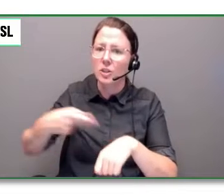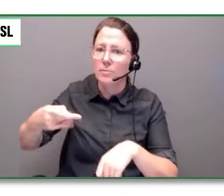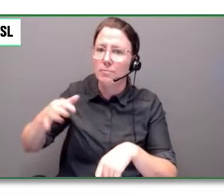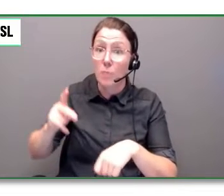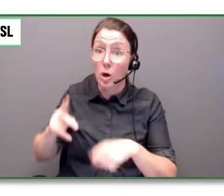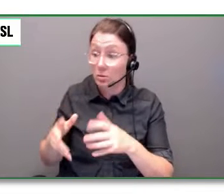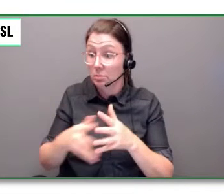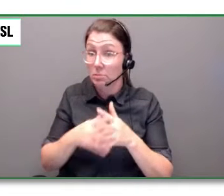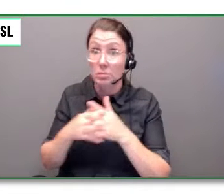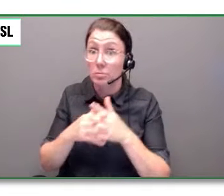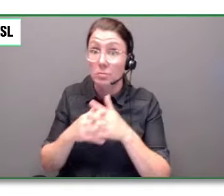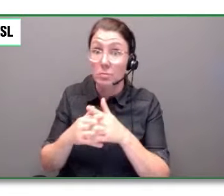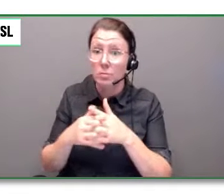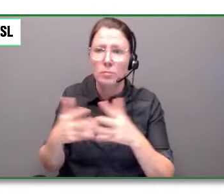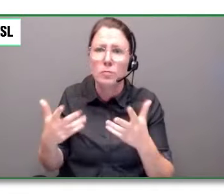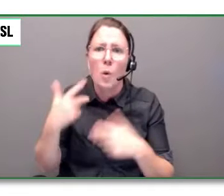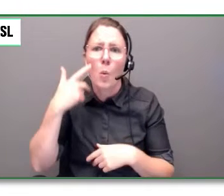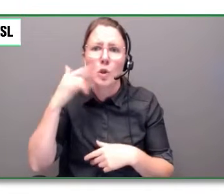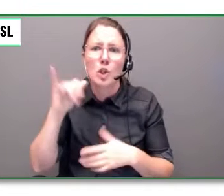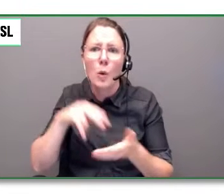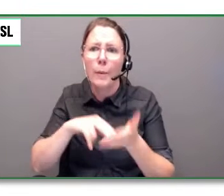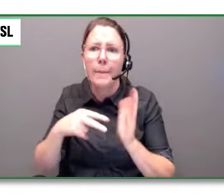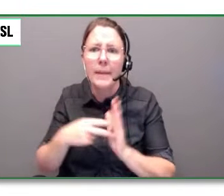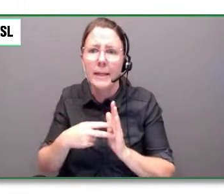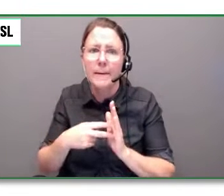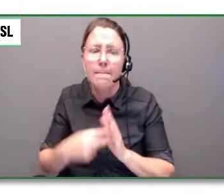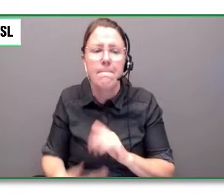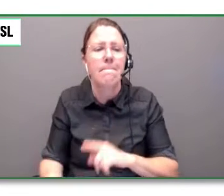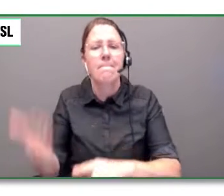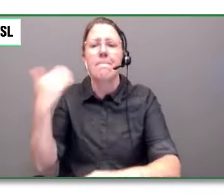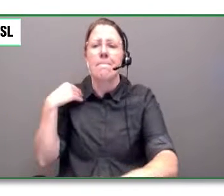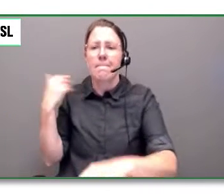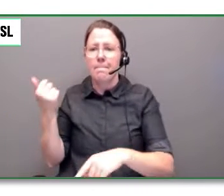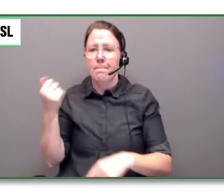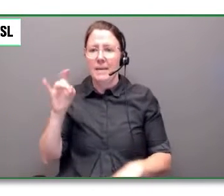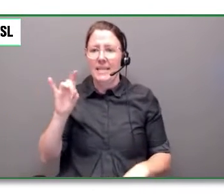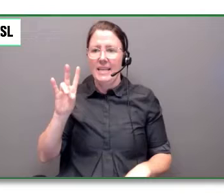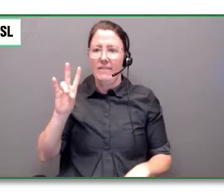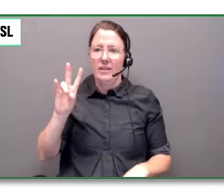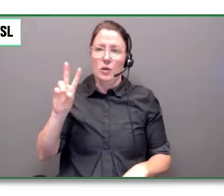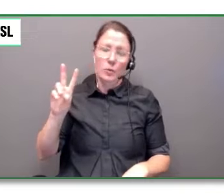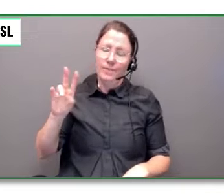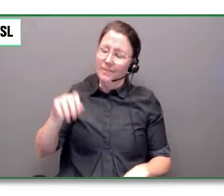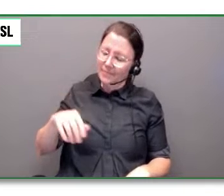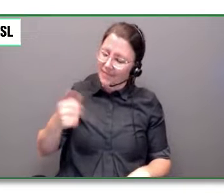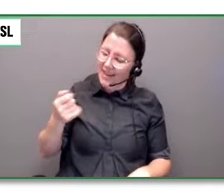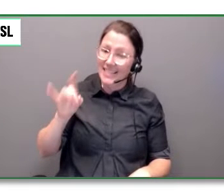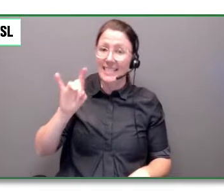national parks here were started in 1872 when Yellowstone was established with